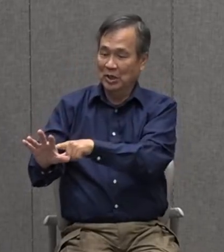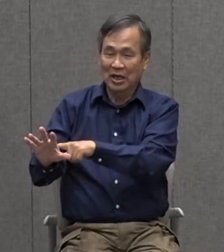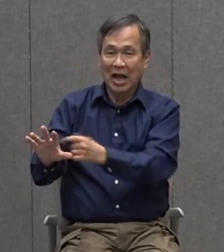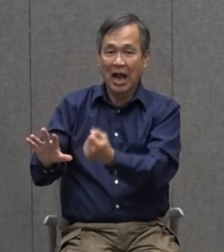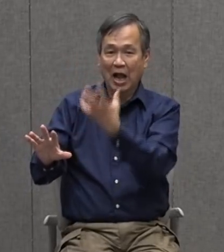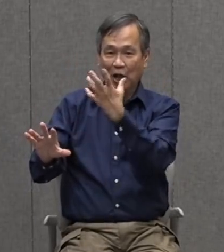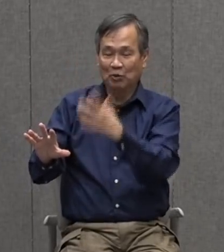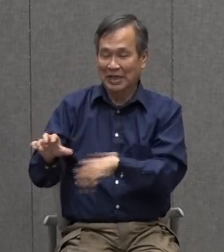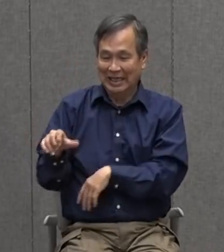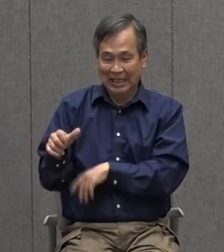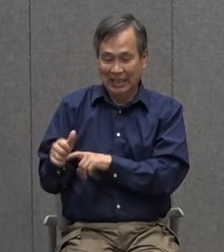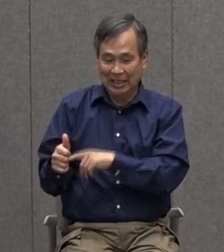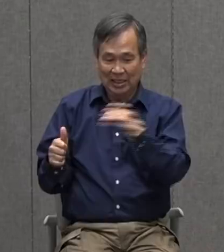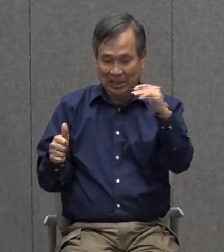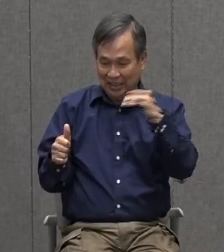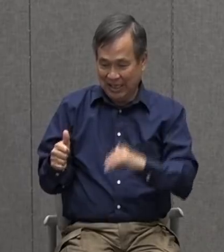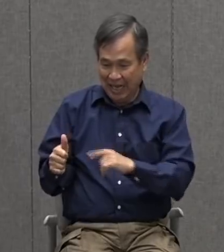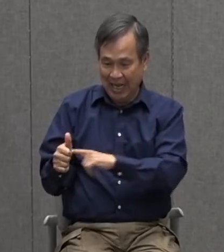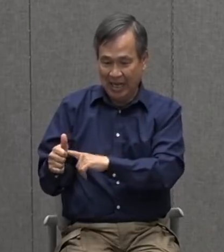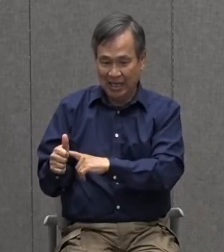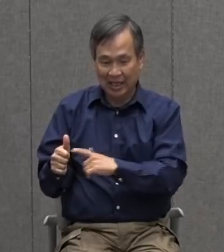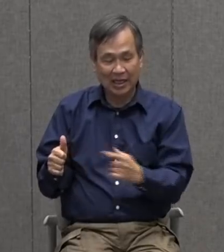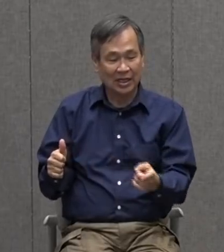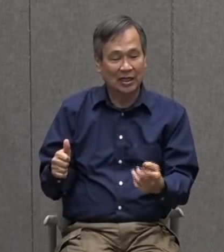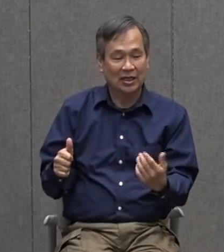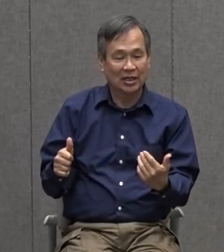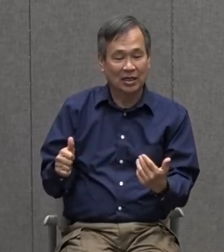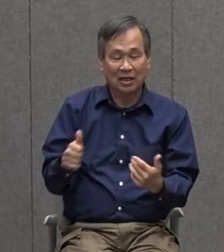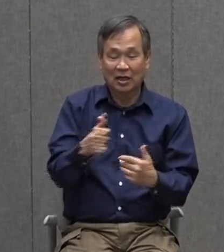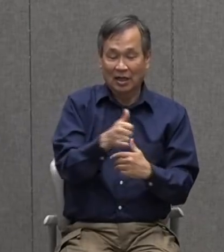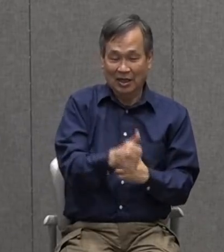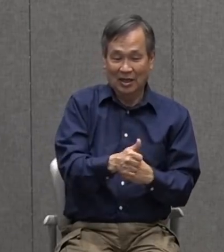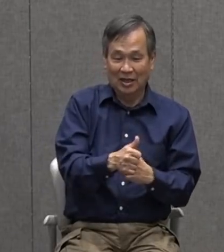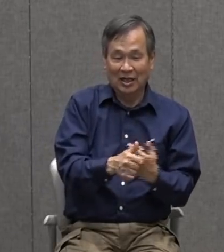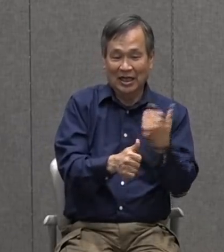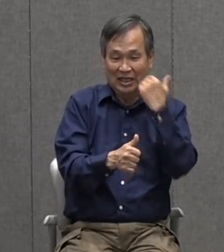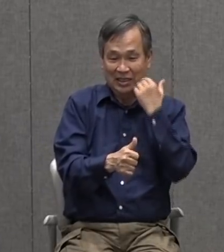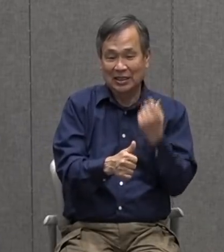Year three, year four, year five all the way to year 10.